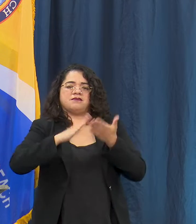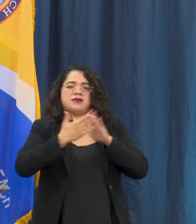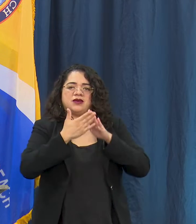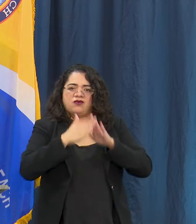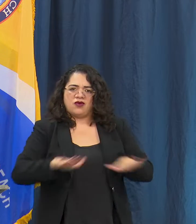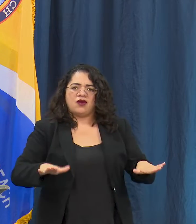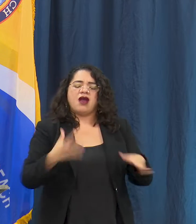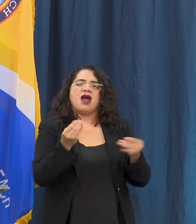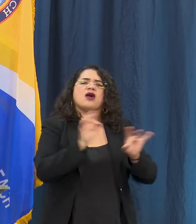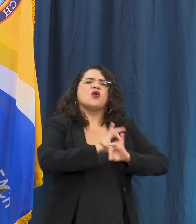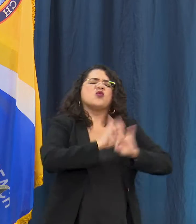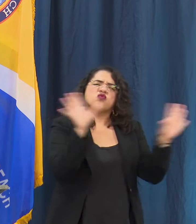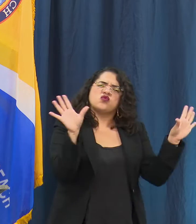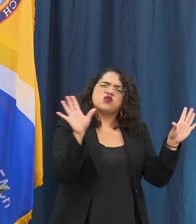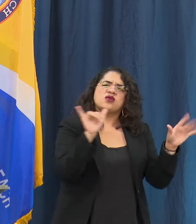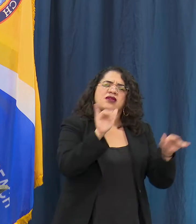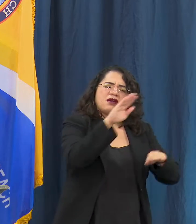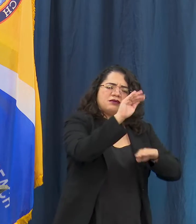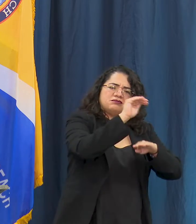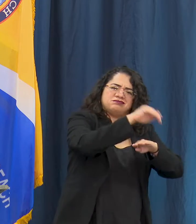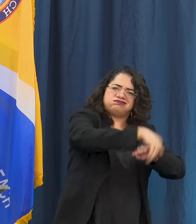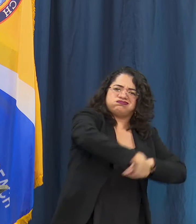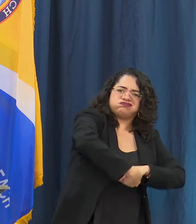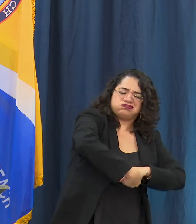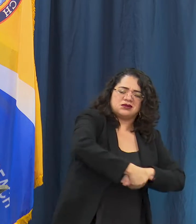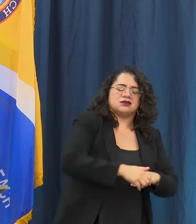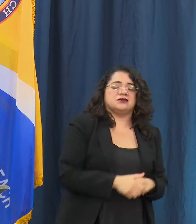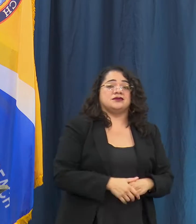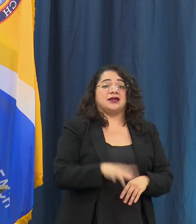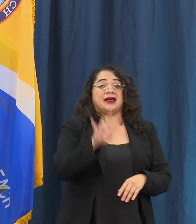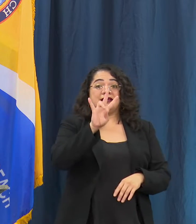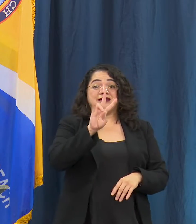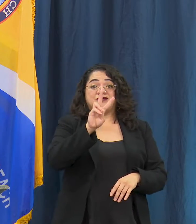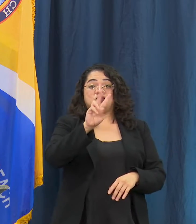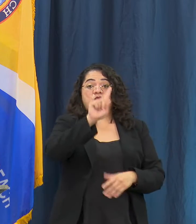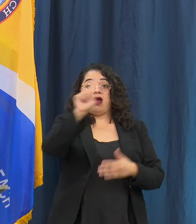horror of what happened that evening. In those 72 hours there has been no loss of